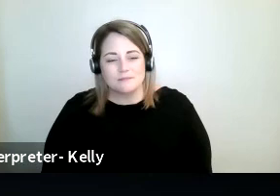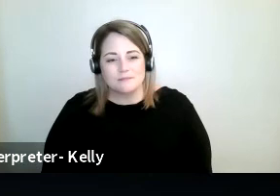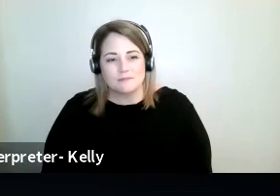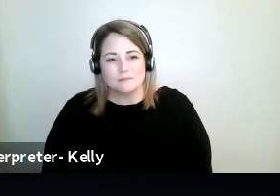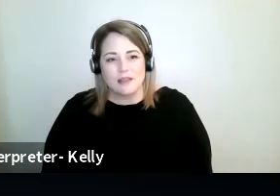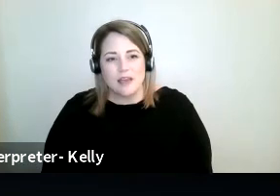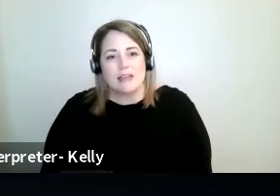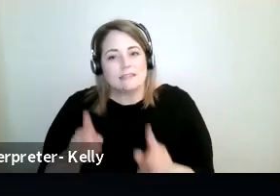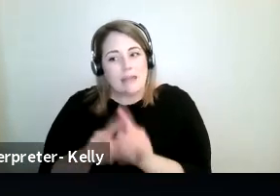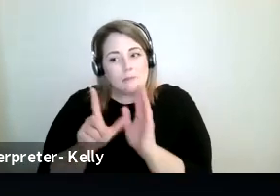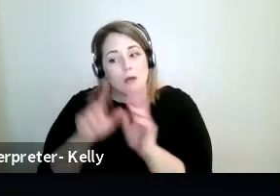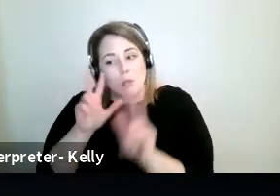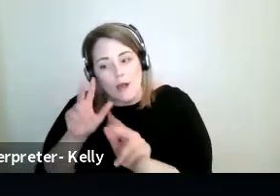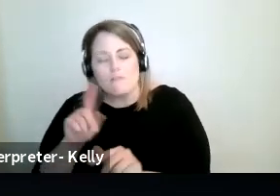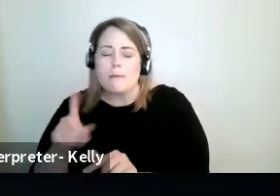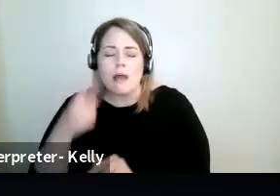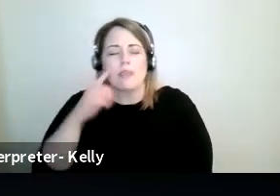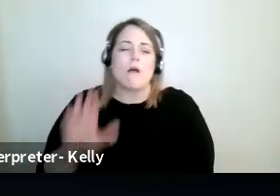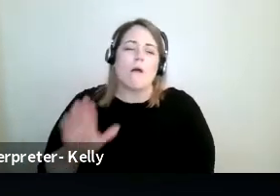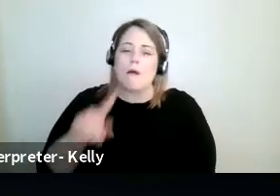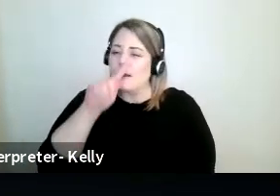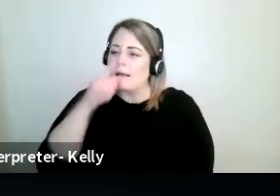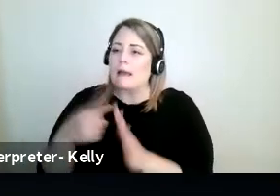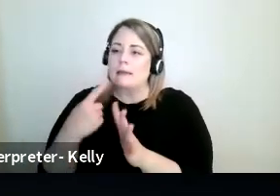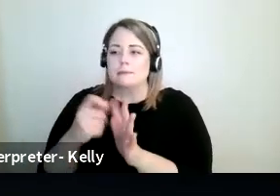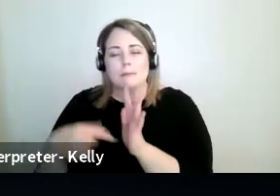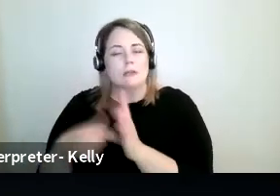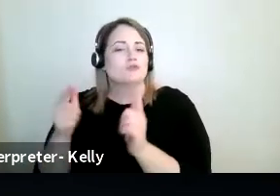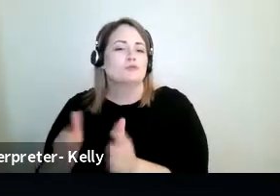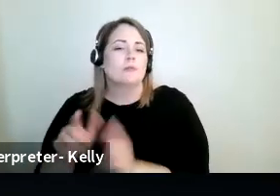Mmm. Yeah. ANTHONY: And so our policies,